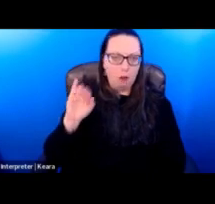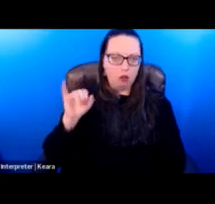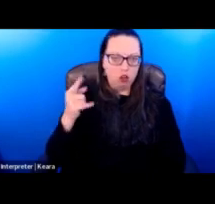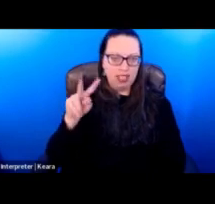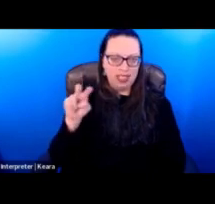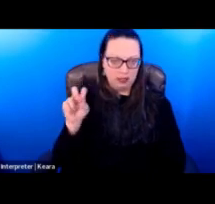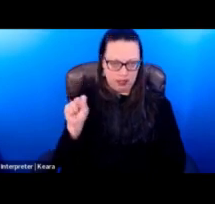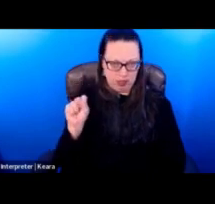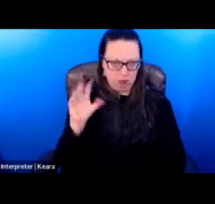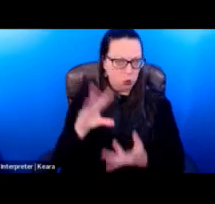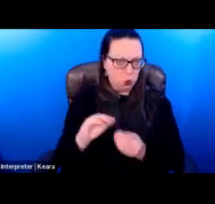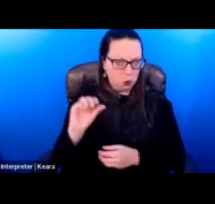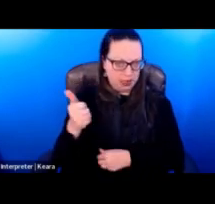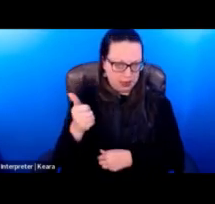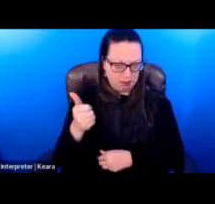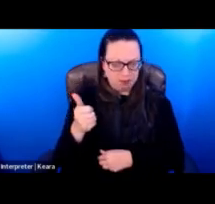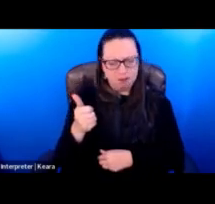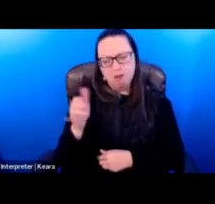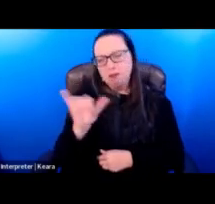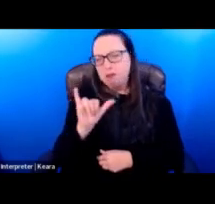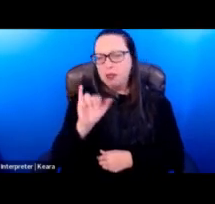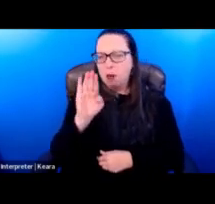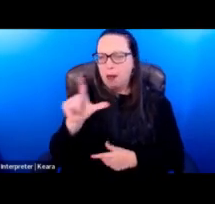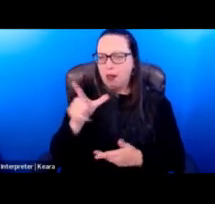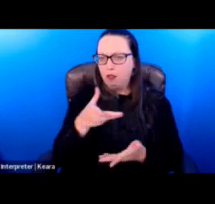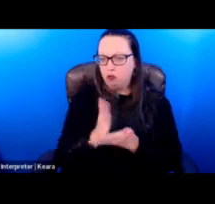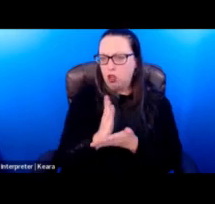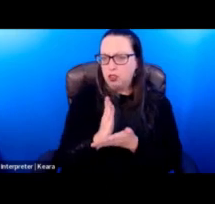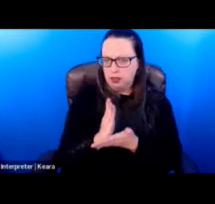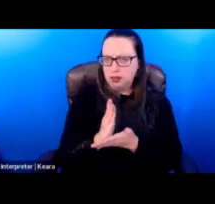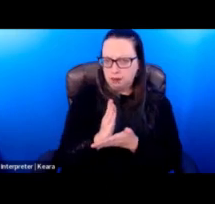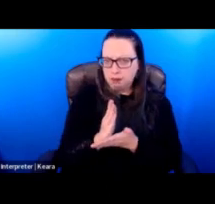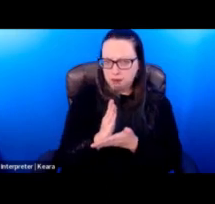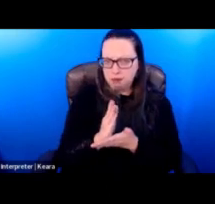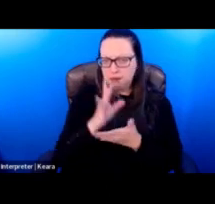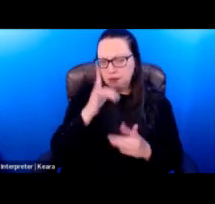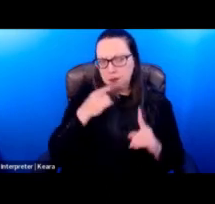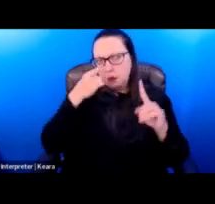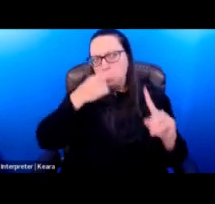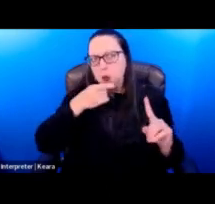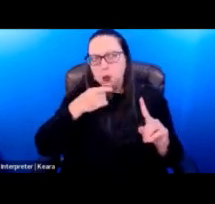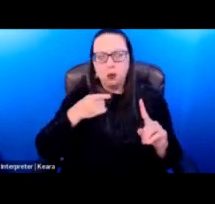tend to think of them as the Bill of Rights, the 10 bill of rights, they are aspirational. They speak to what we believe